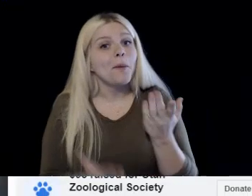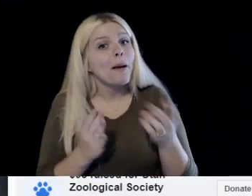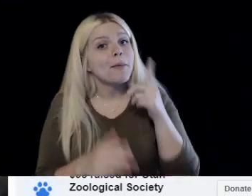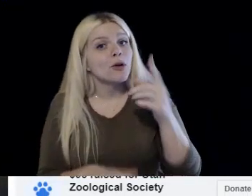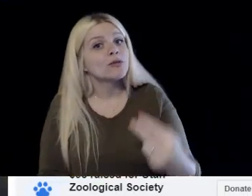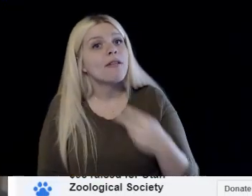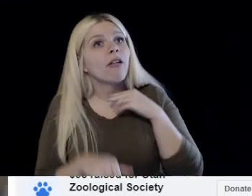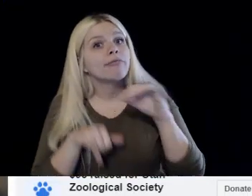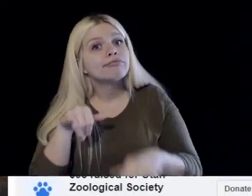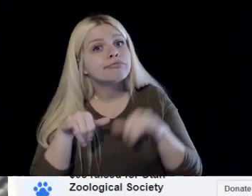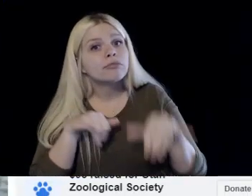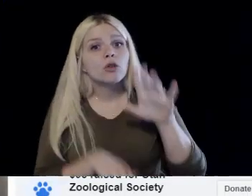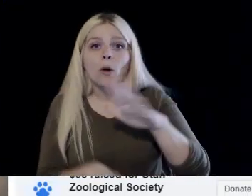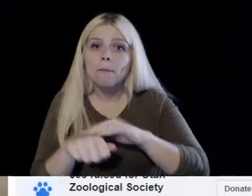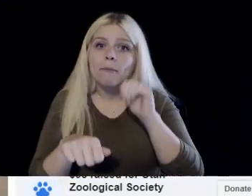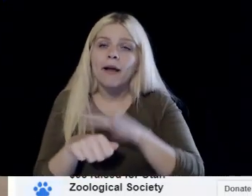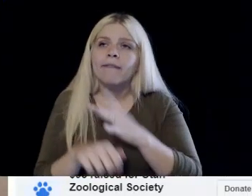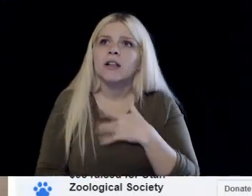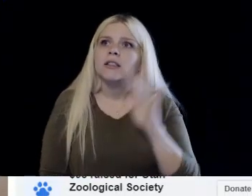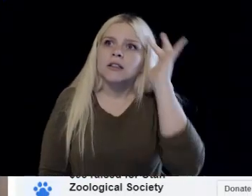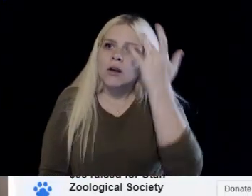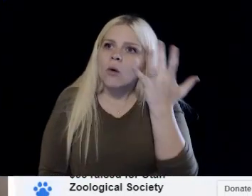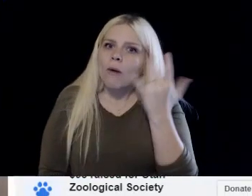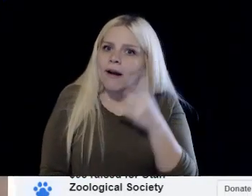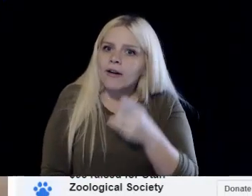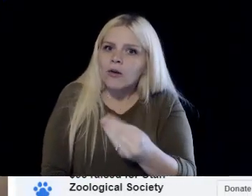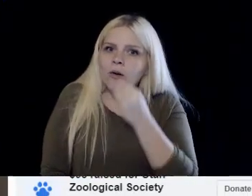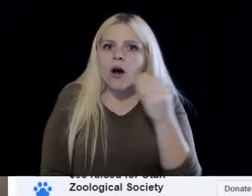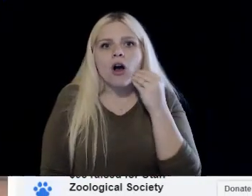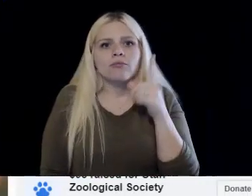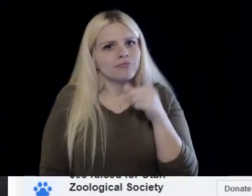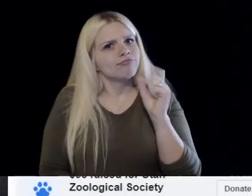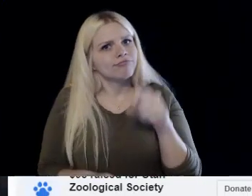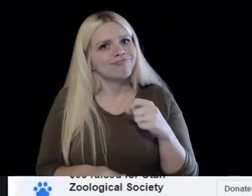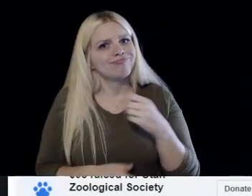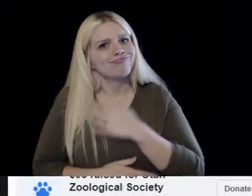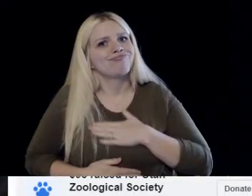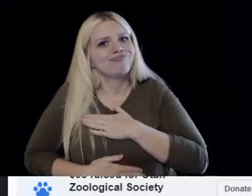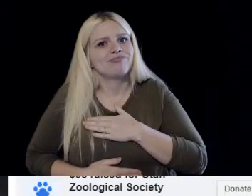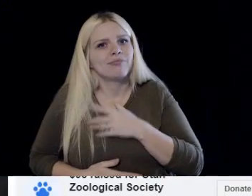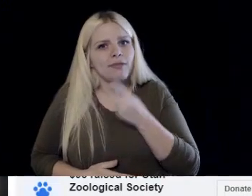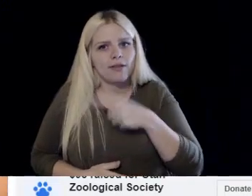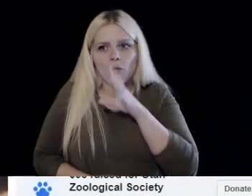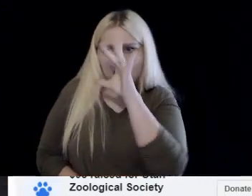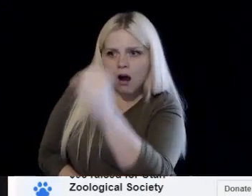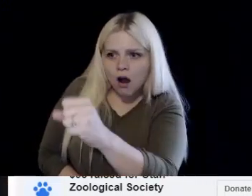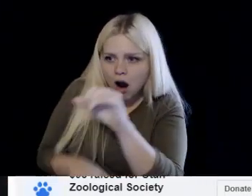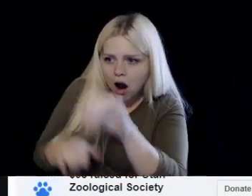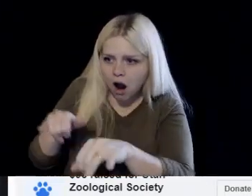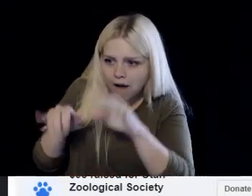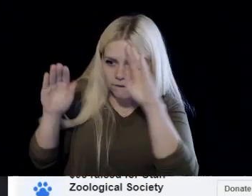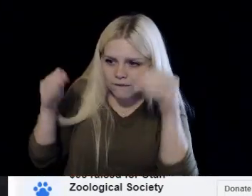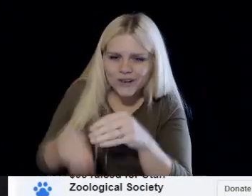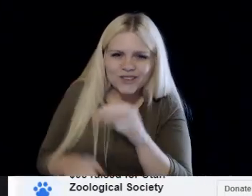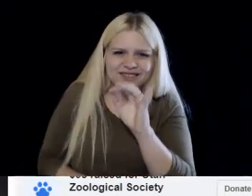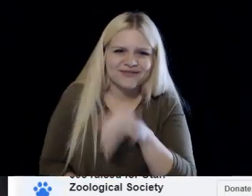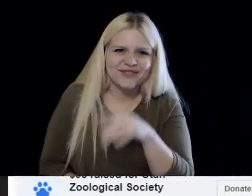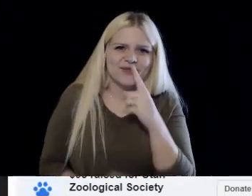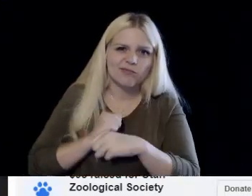you being home- this is a great way for you to keep the kids, and the pets busy. So they're gonna start making this for the seals and sea lions.